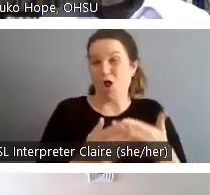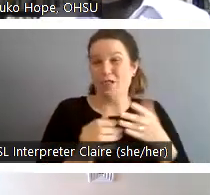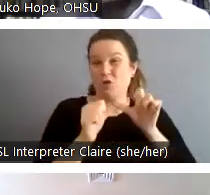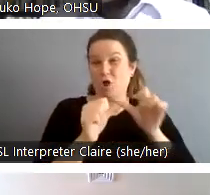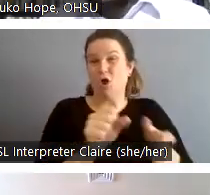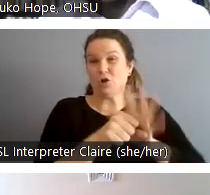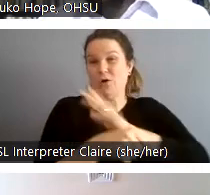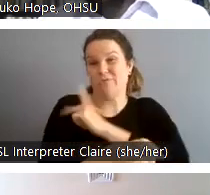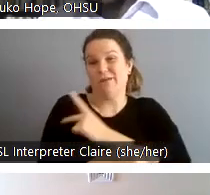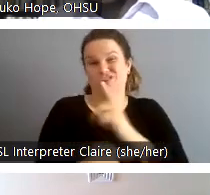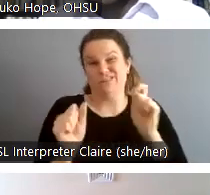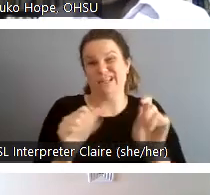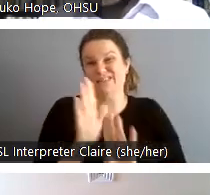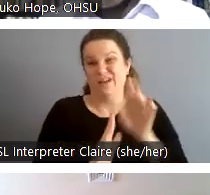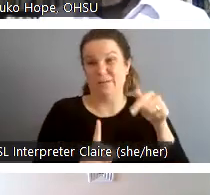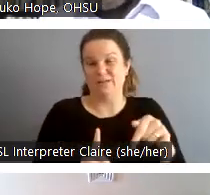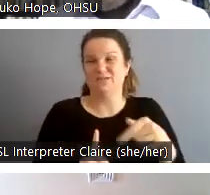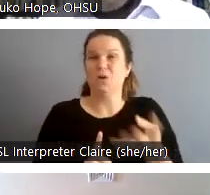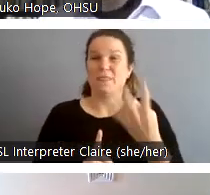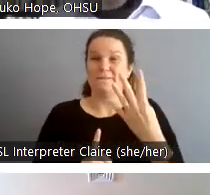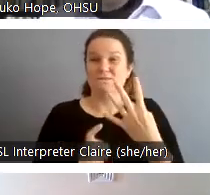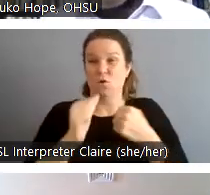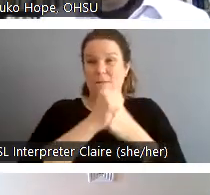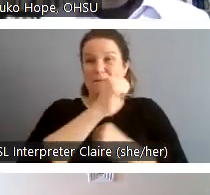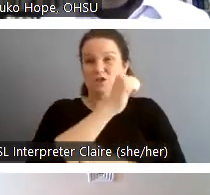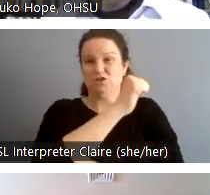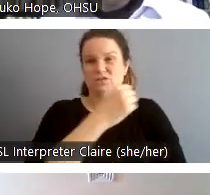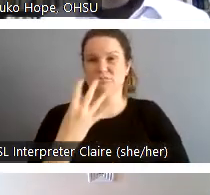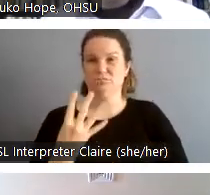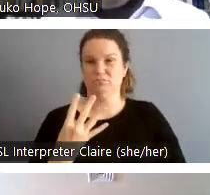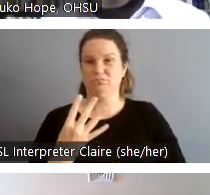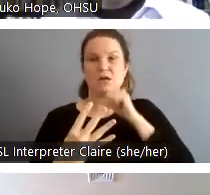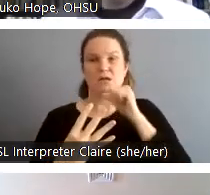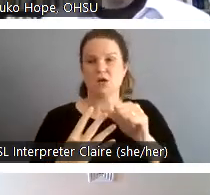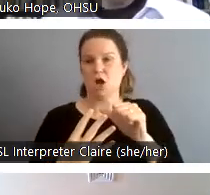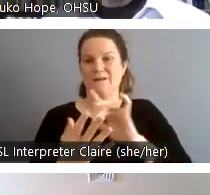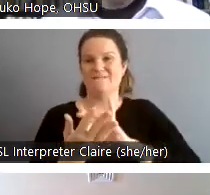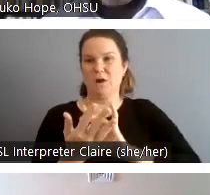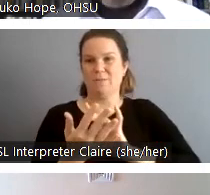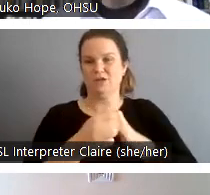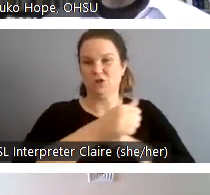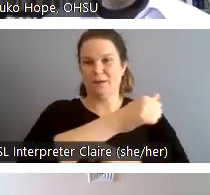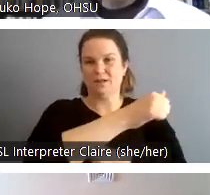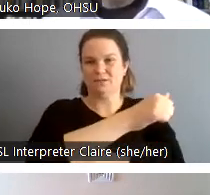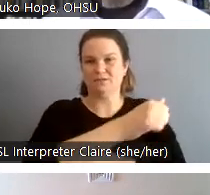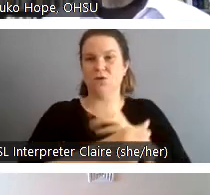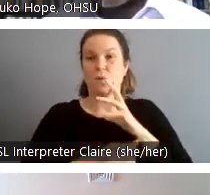So, I think the four pillars, I think, are really key, right? The non-pharmacologic pillars, for most people, will